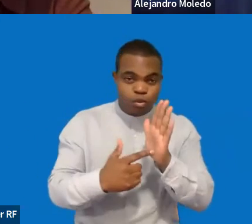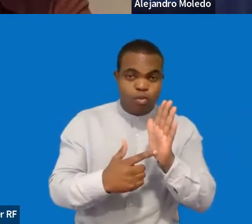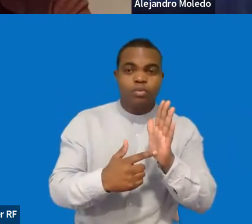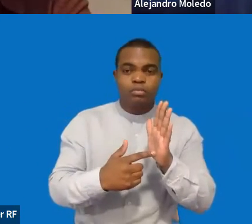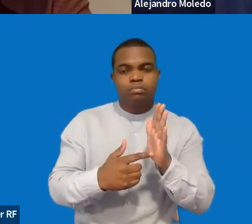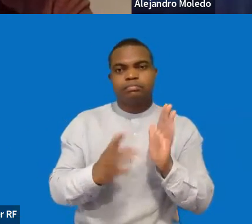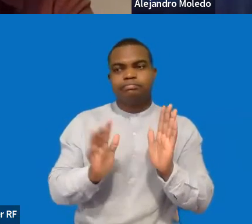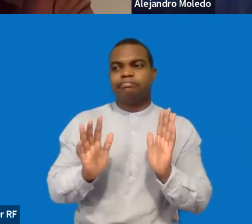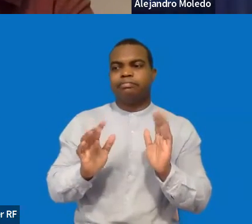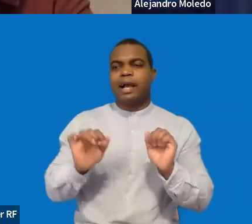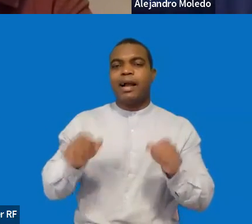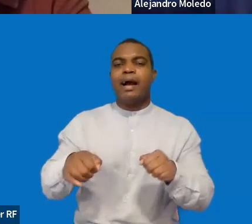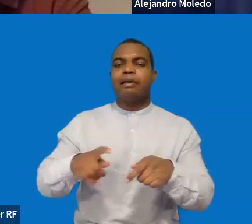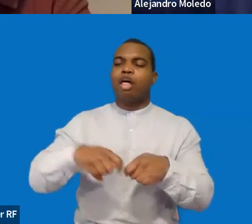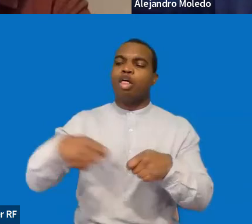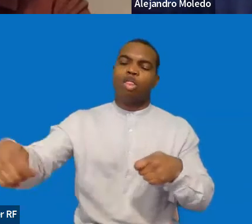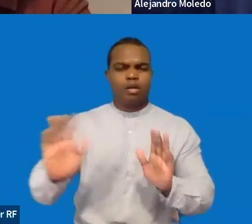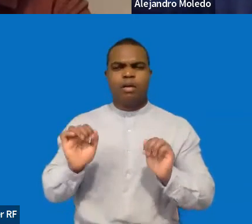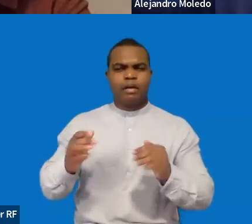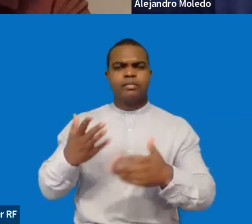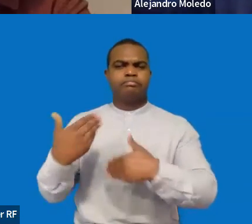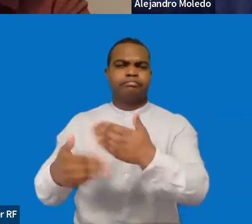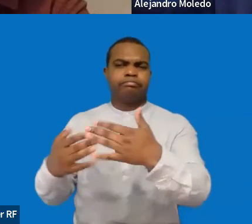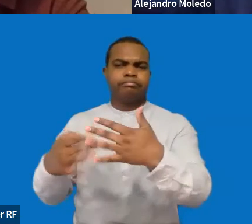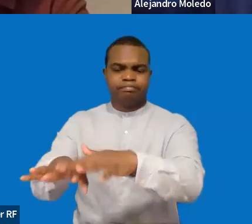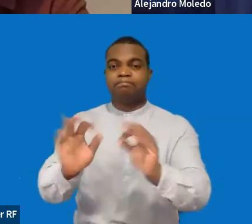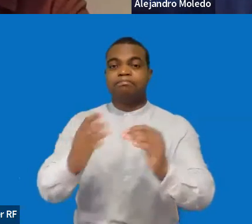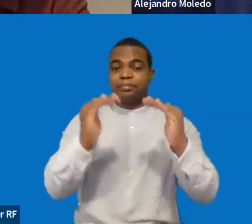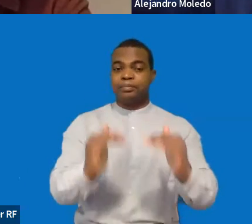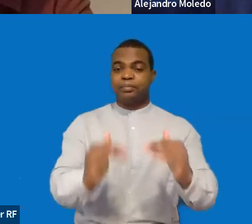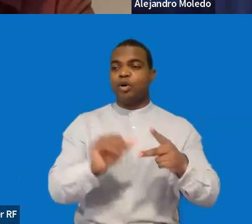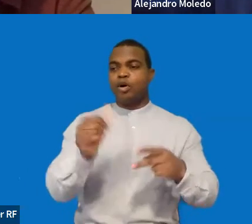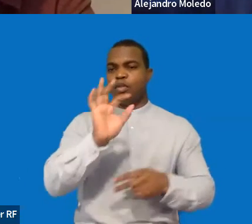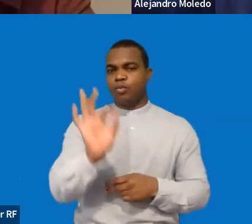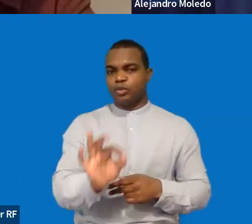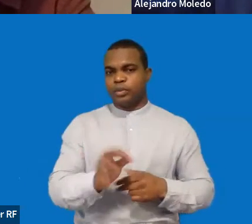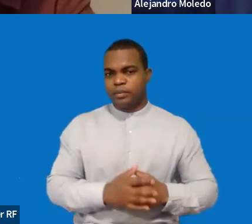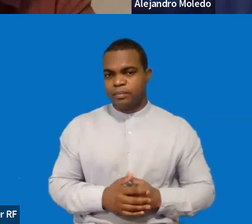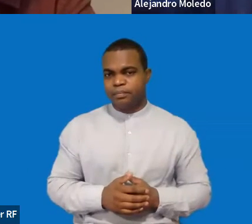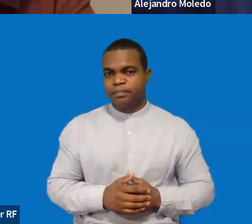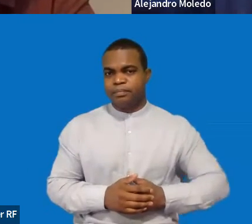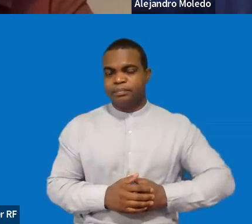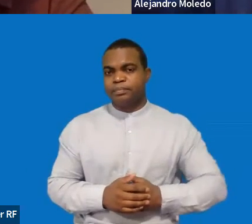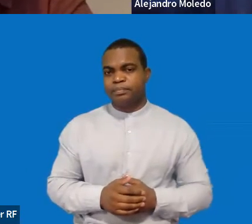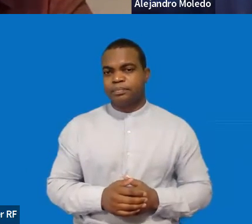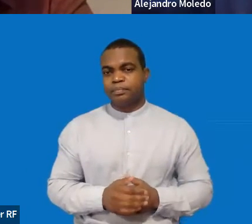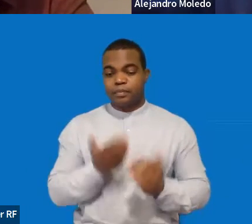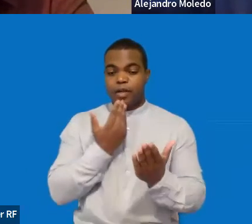yet our position paper expresses concerns that it should remain voluntary to have the card. Can you clarify?